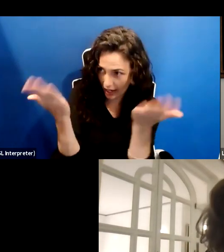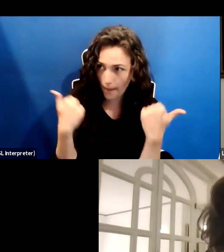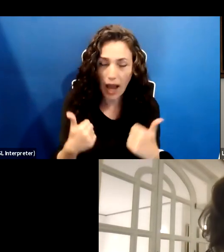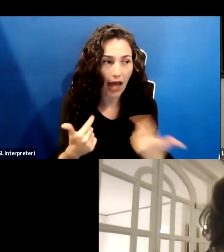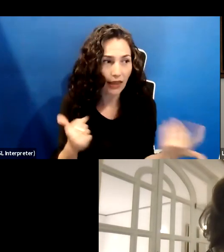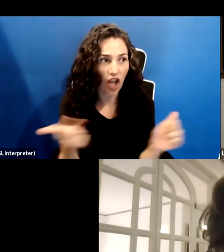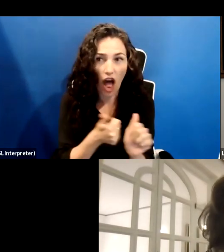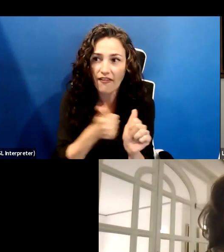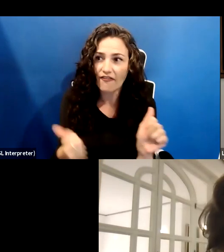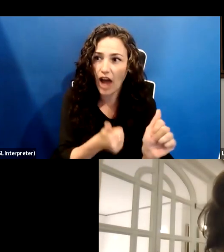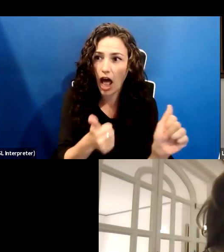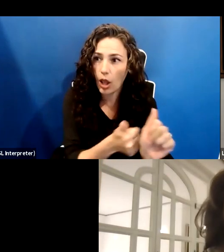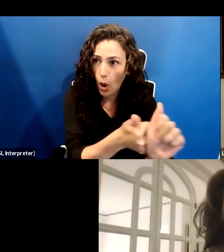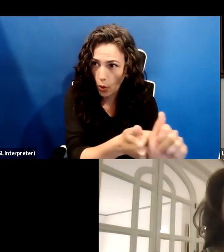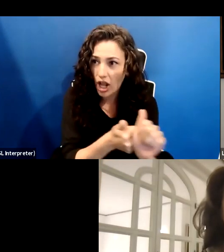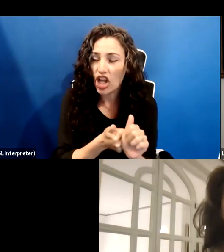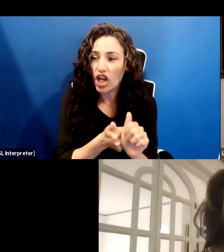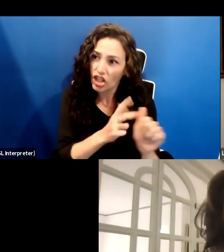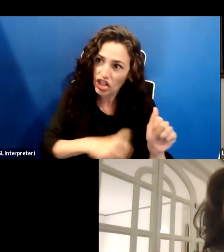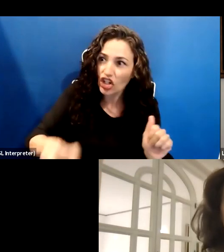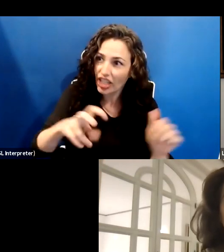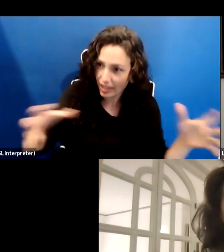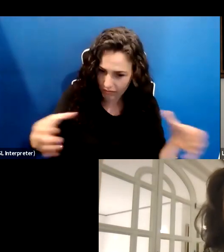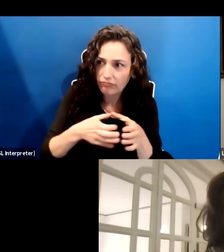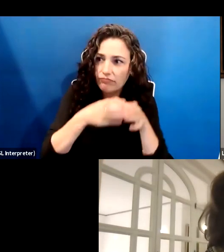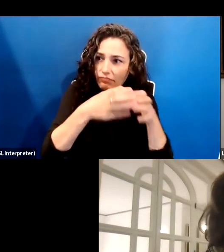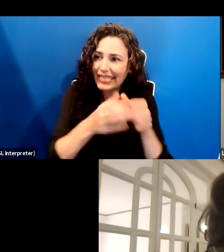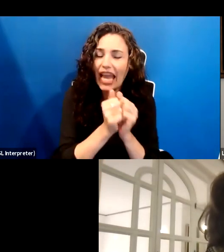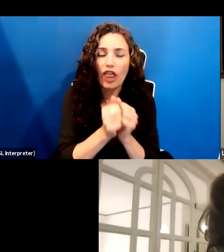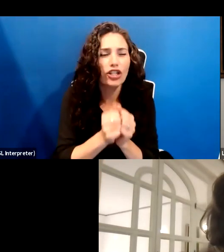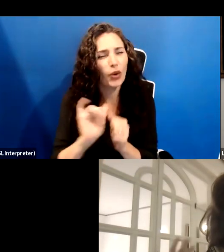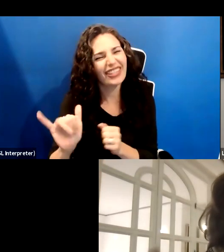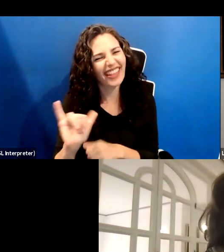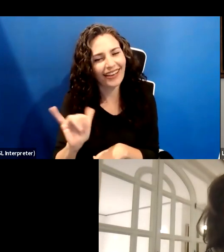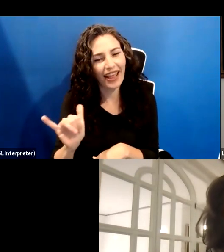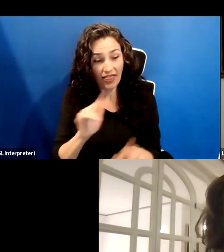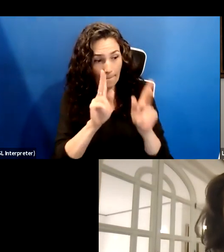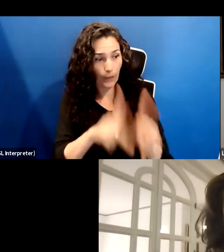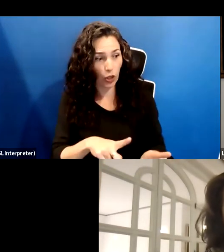And it's really a gift that the people that you follow give you in that, they're giving you their trust.